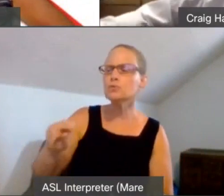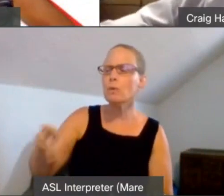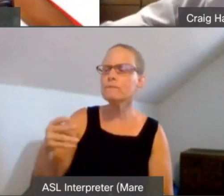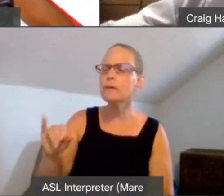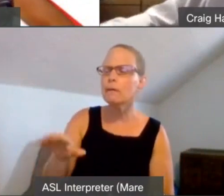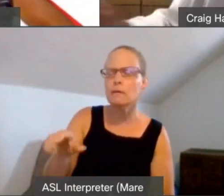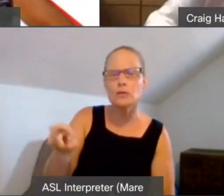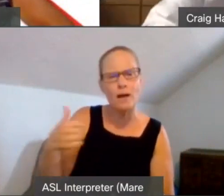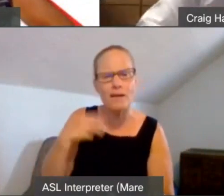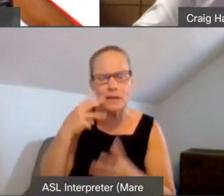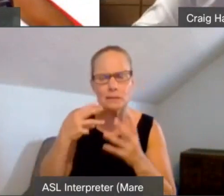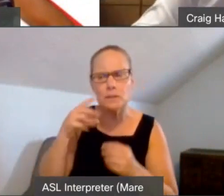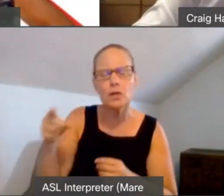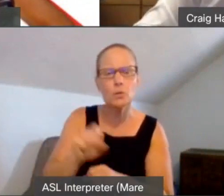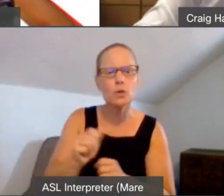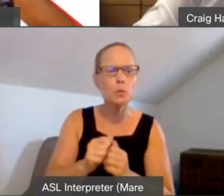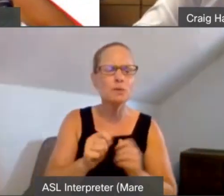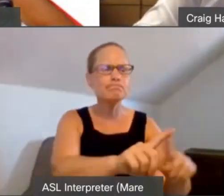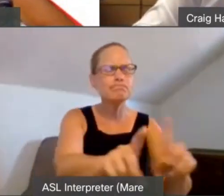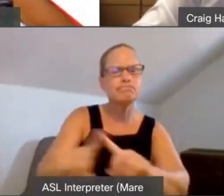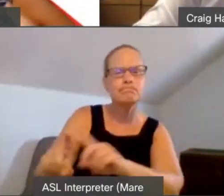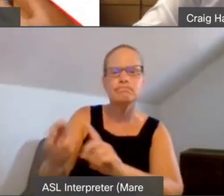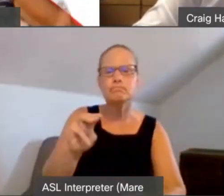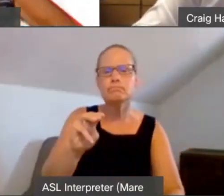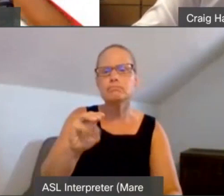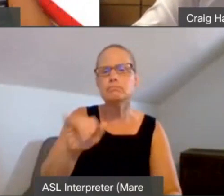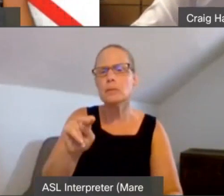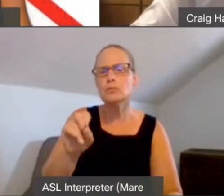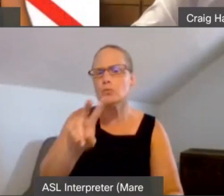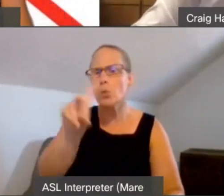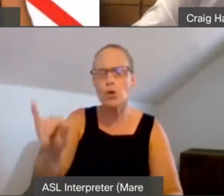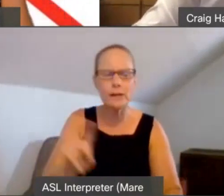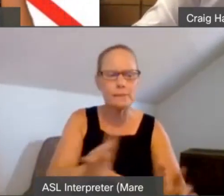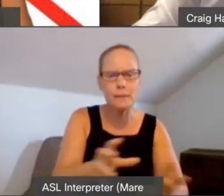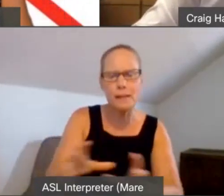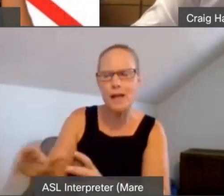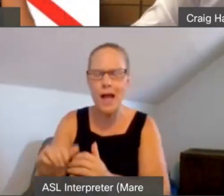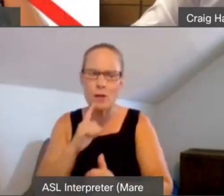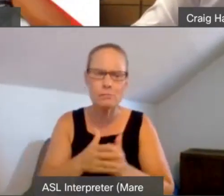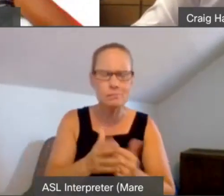in terms of retention of clients in recovery? Could you talk a little bit about what you've observed,